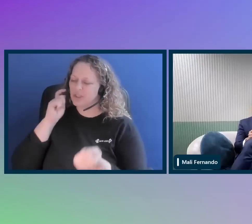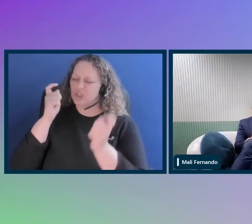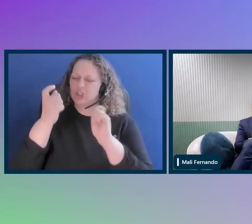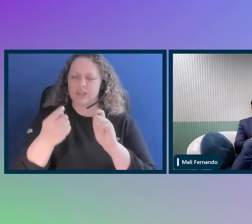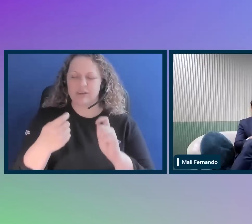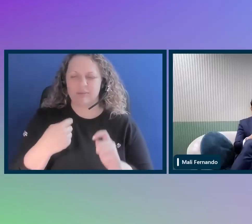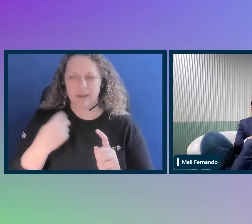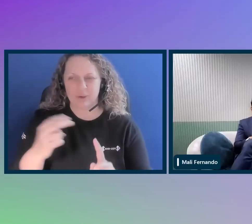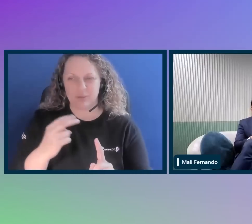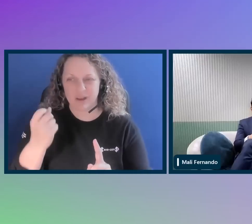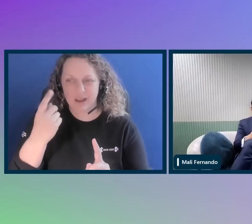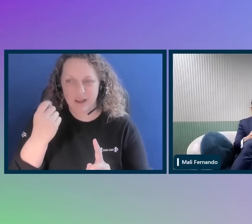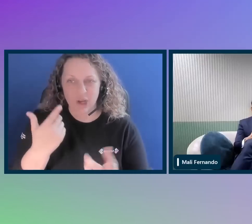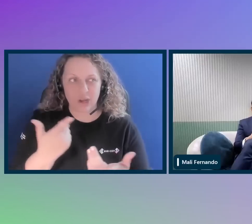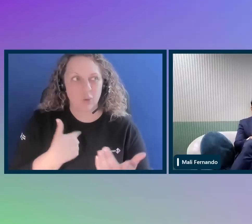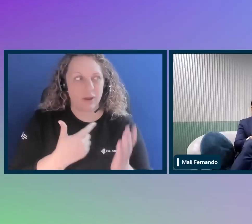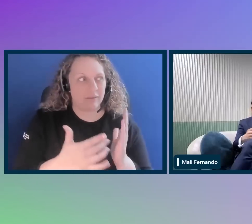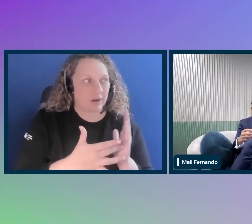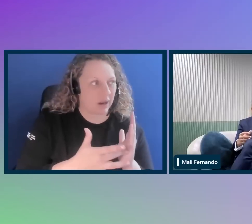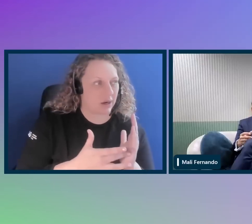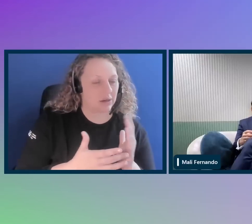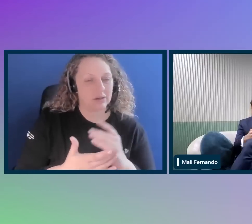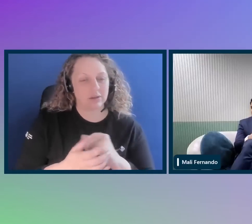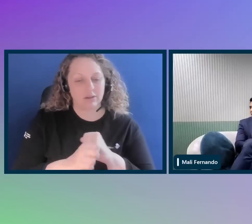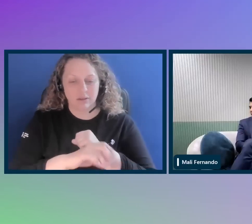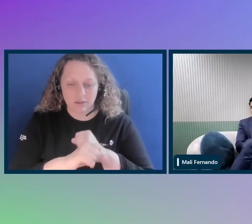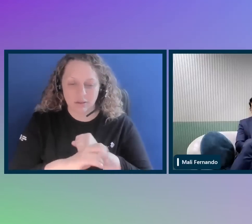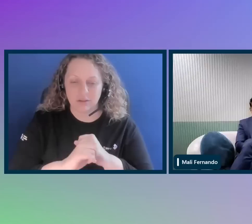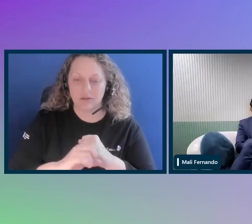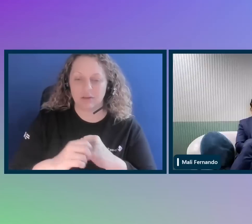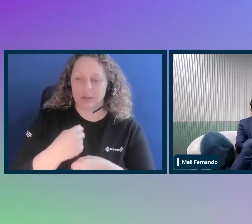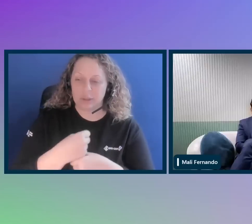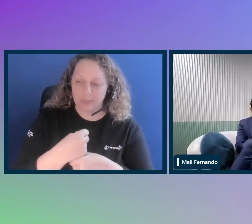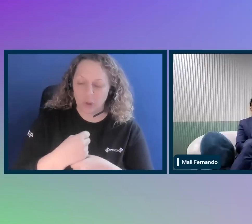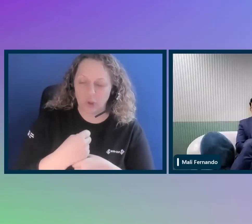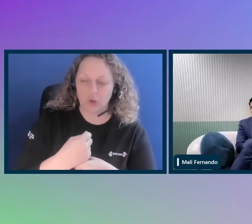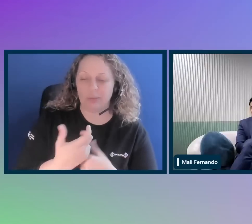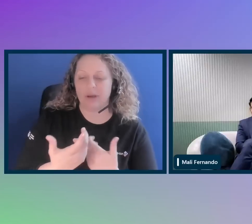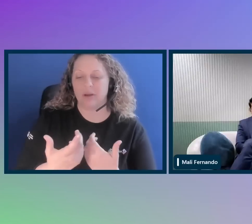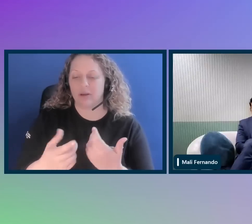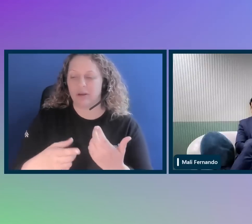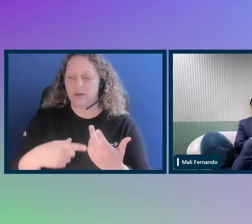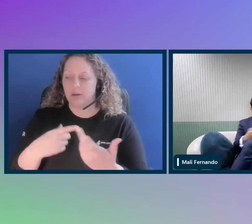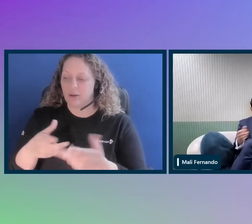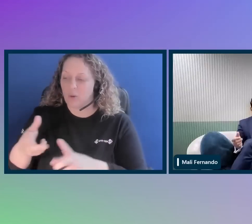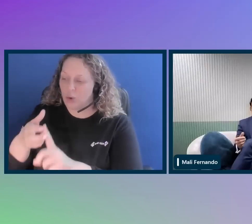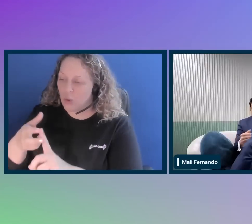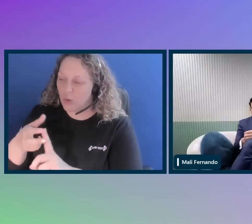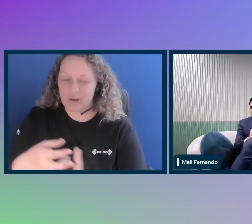of course, communications, marketing, procurement, recruitment, talent, HR,